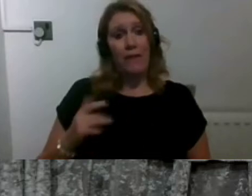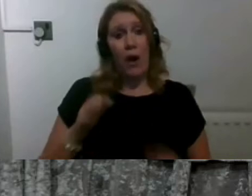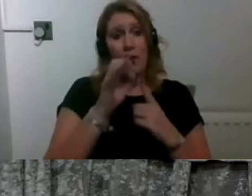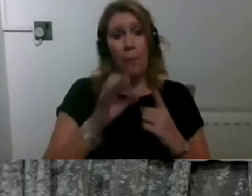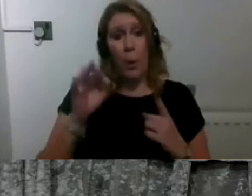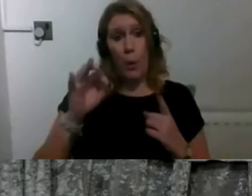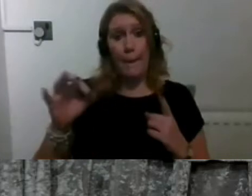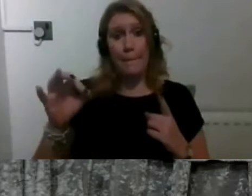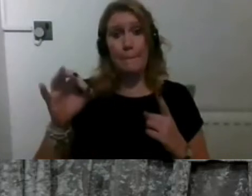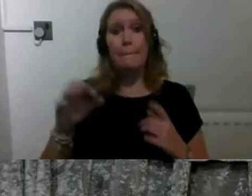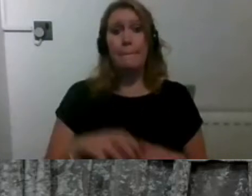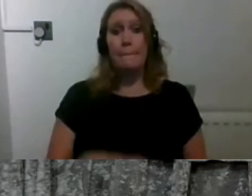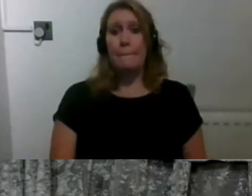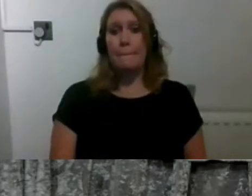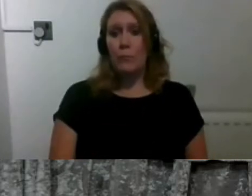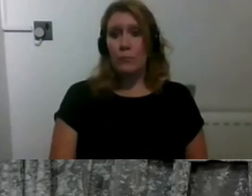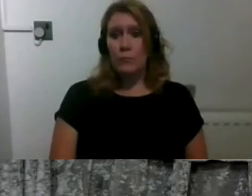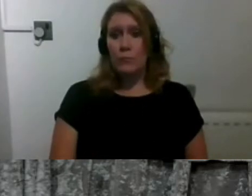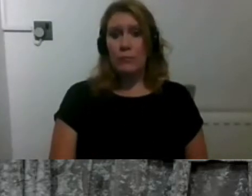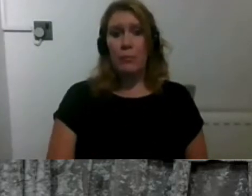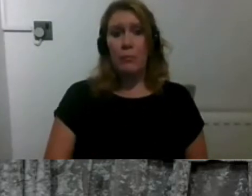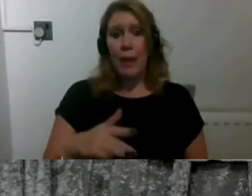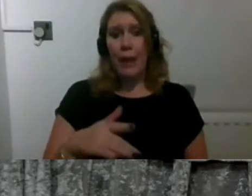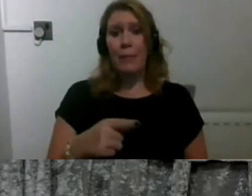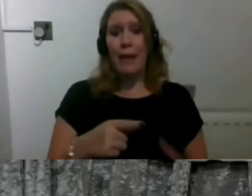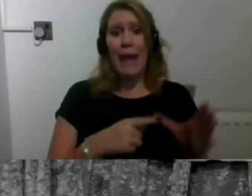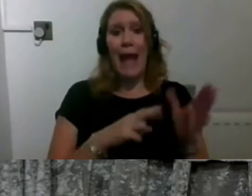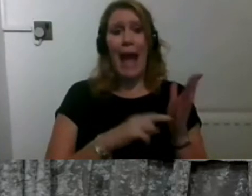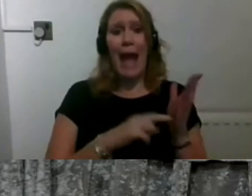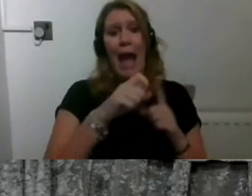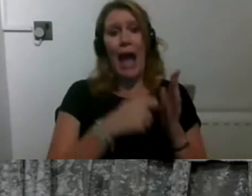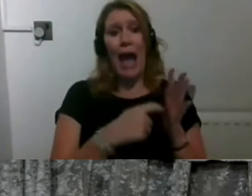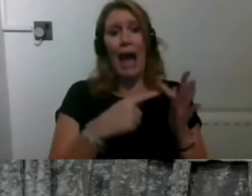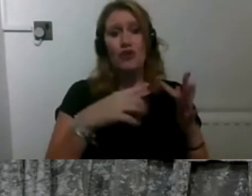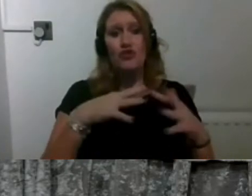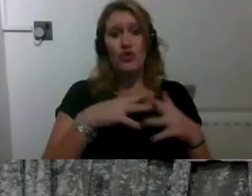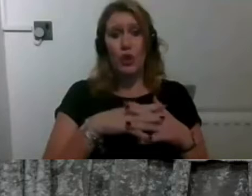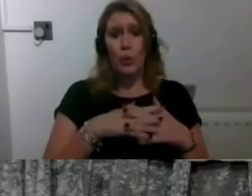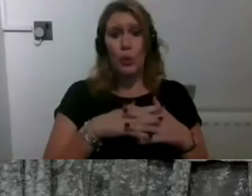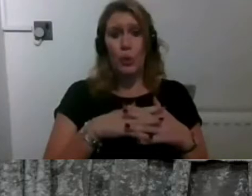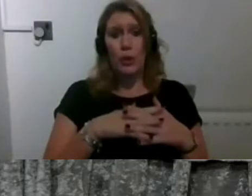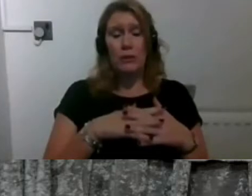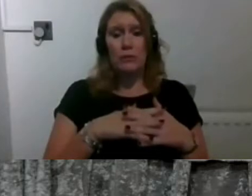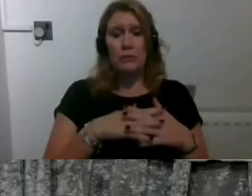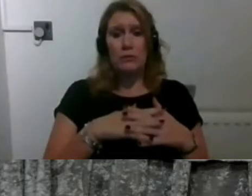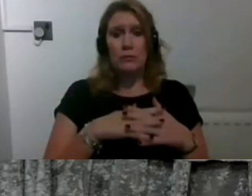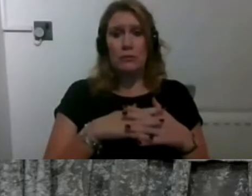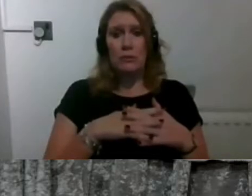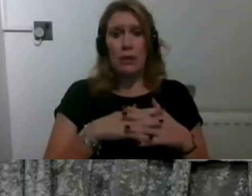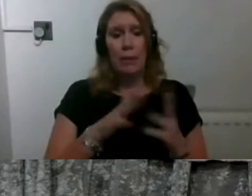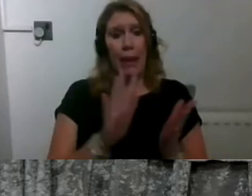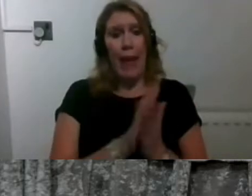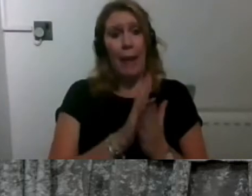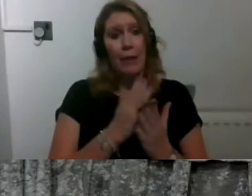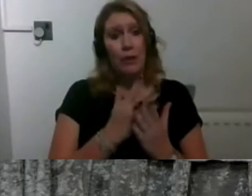Poets, I wonder if Andrew Rea will be